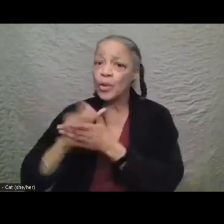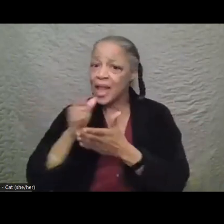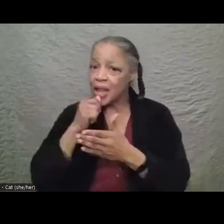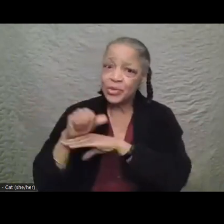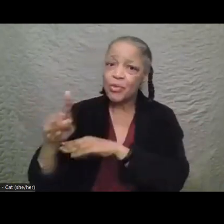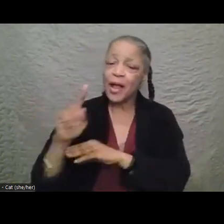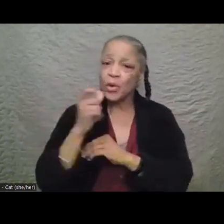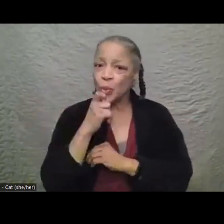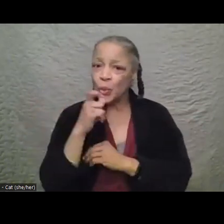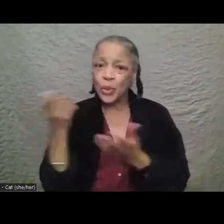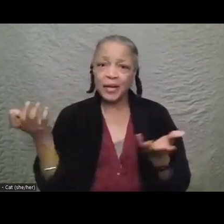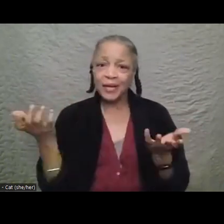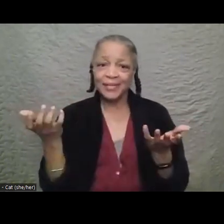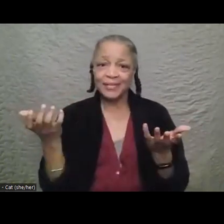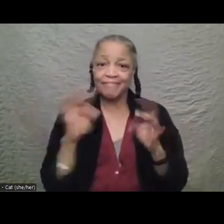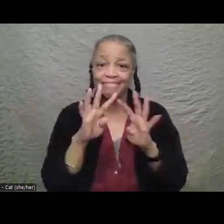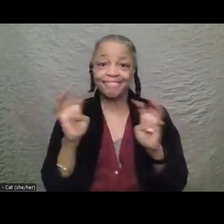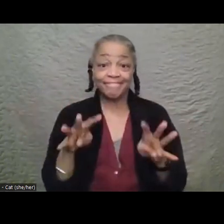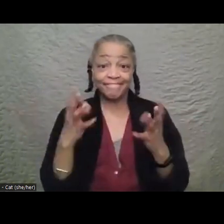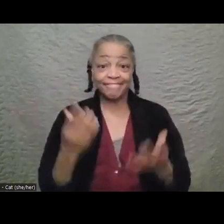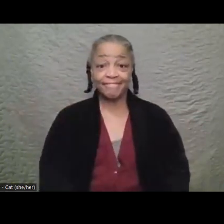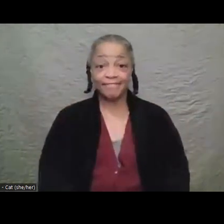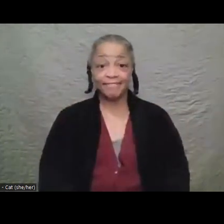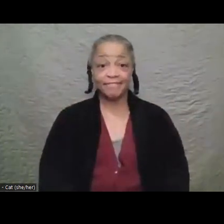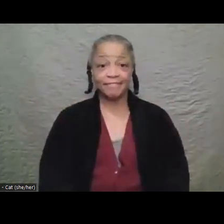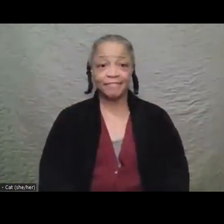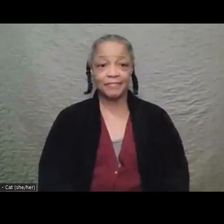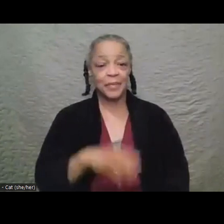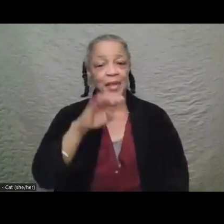Thank you.